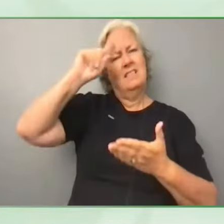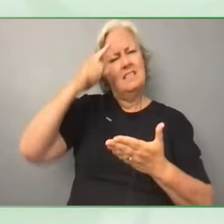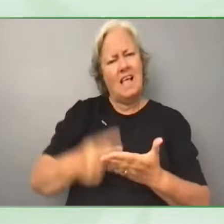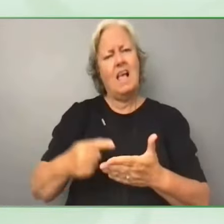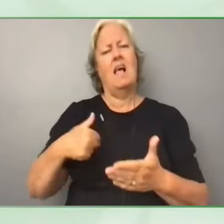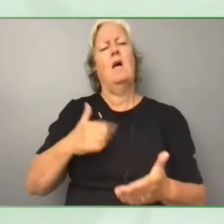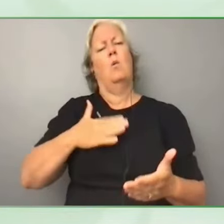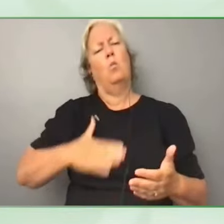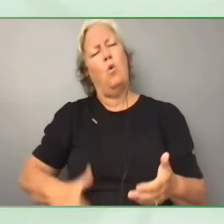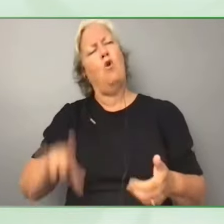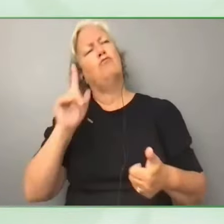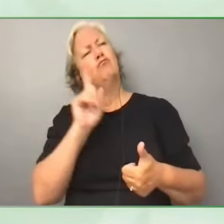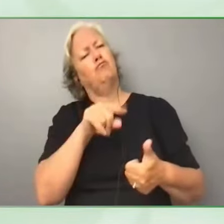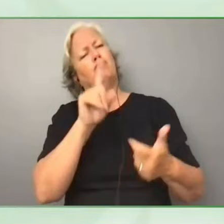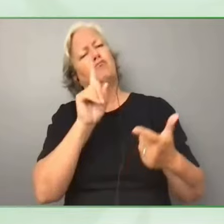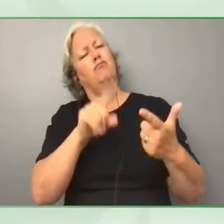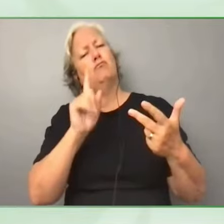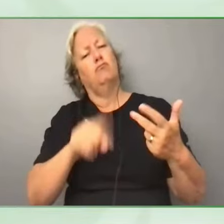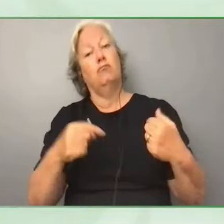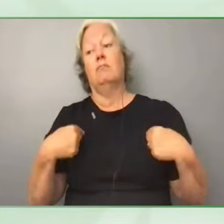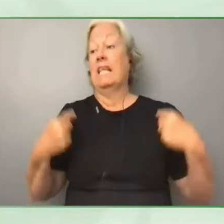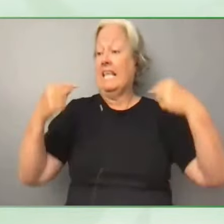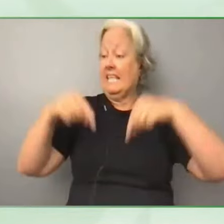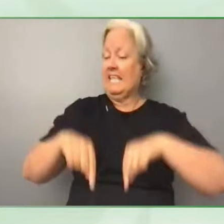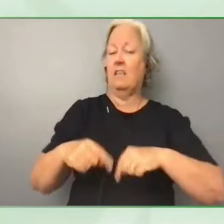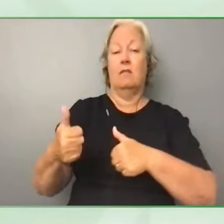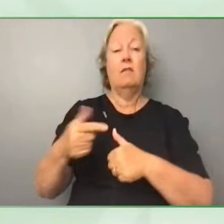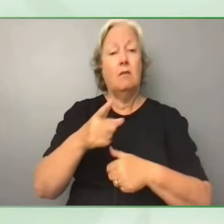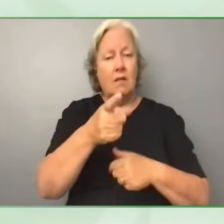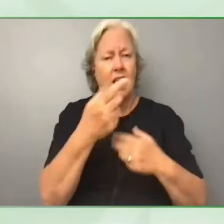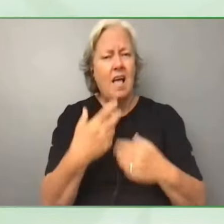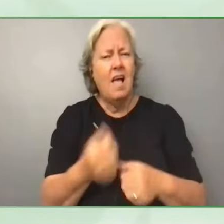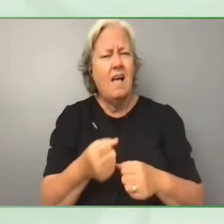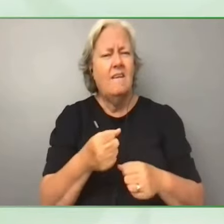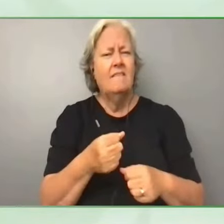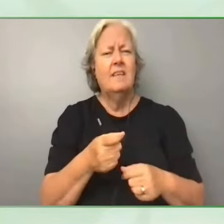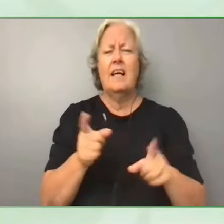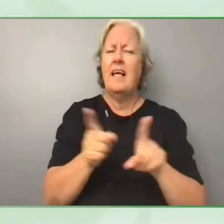We are here for them. Do you use special techniques to empower people so they can decide